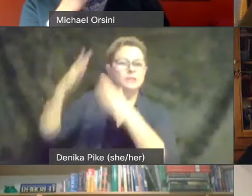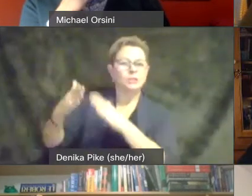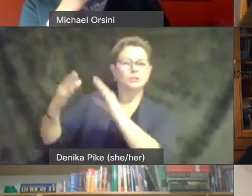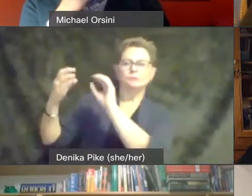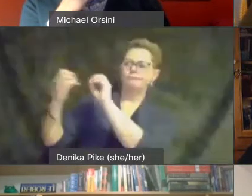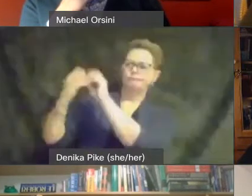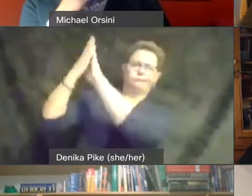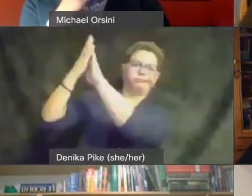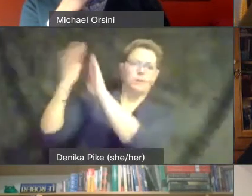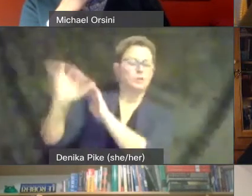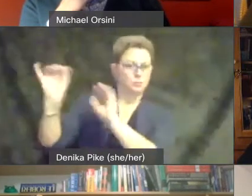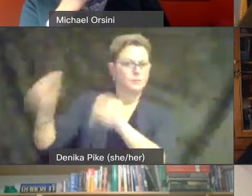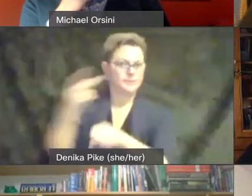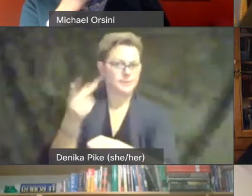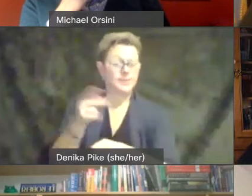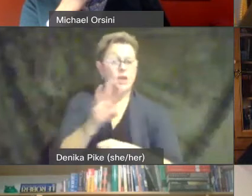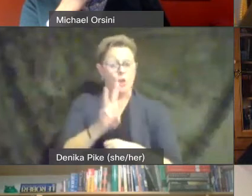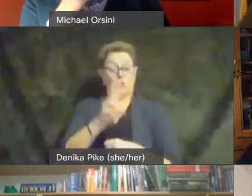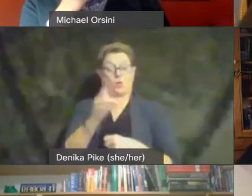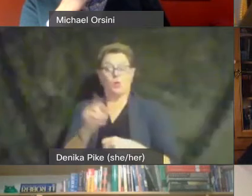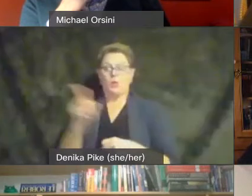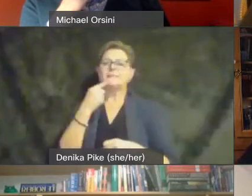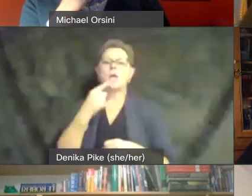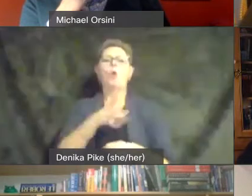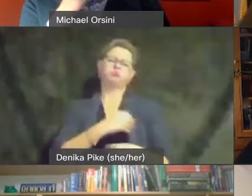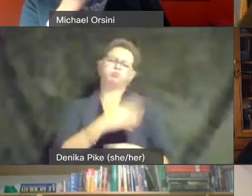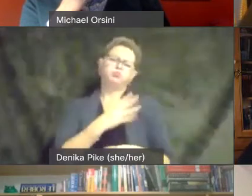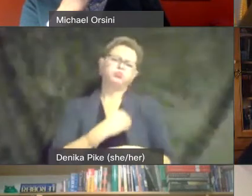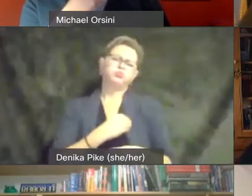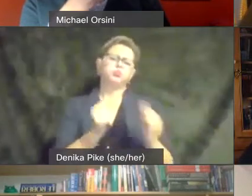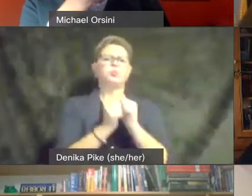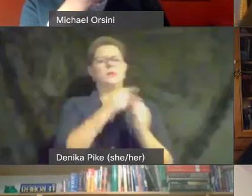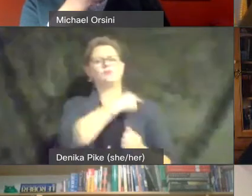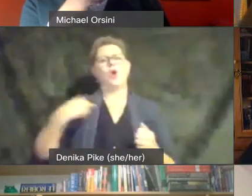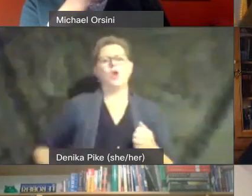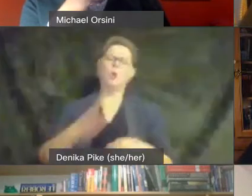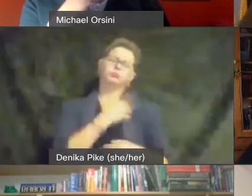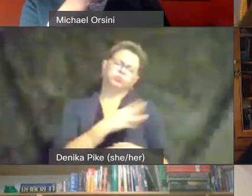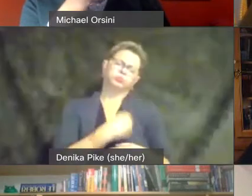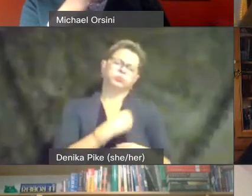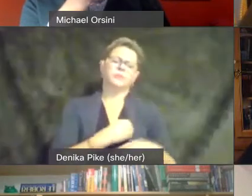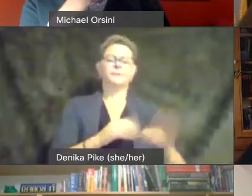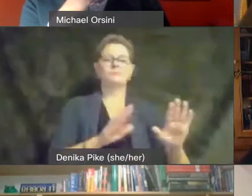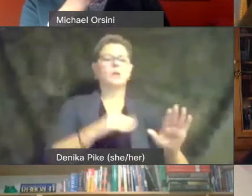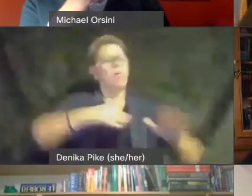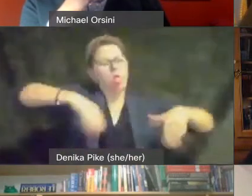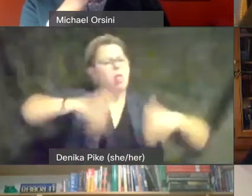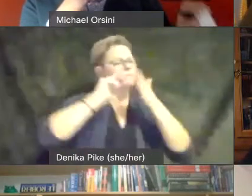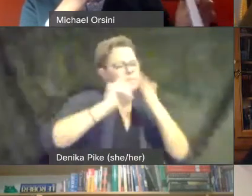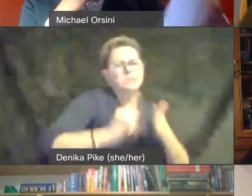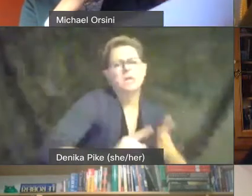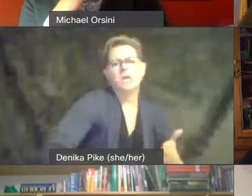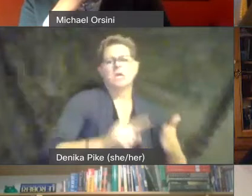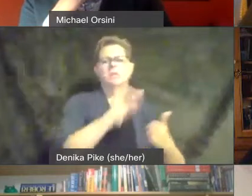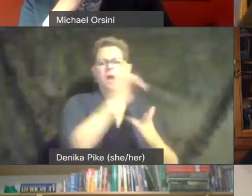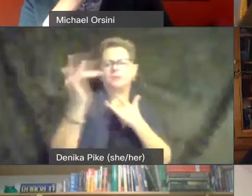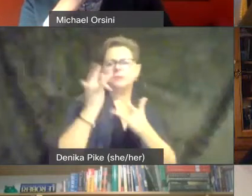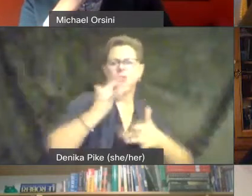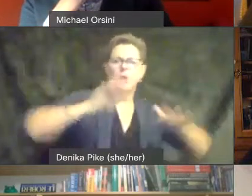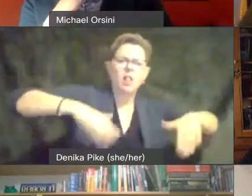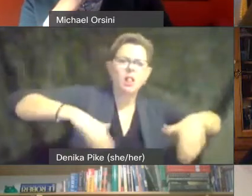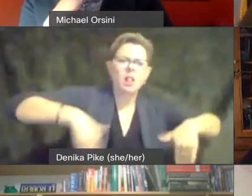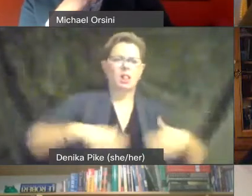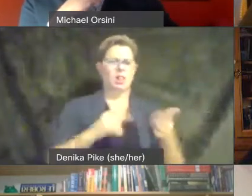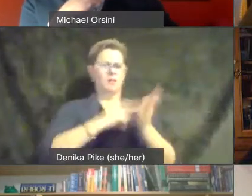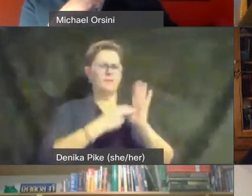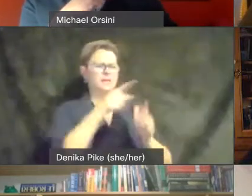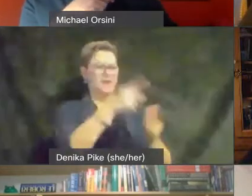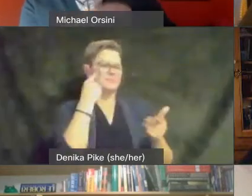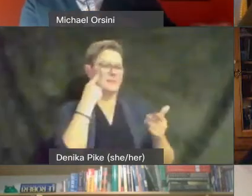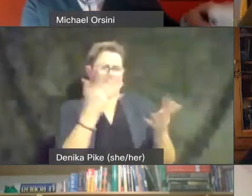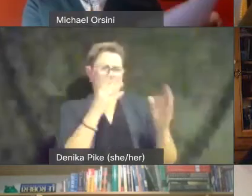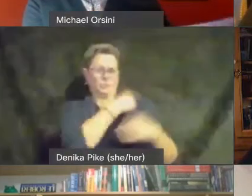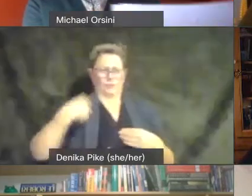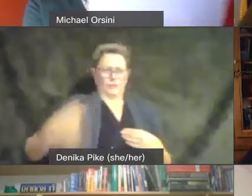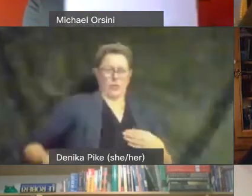Sense here that the WR chose to generous to China that they didn't really investigate the issue in such way, or call China out, that they thought that they were hiding something wca chose response to this.